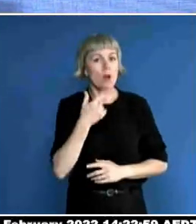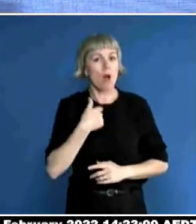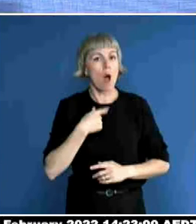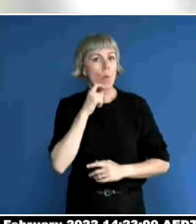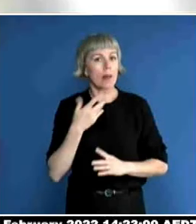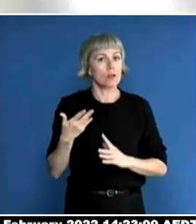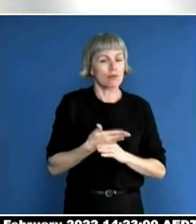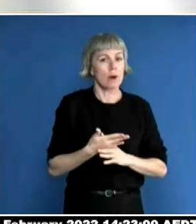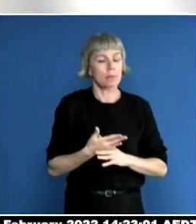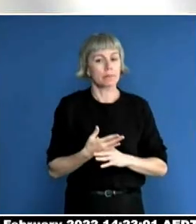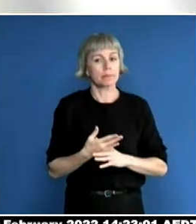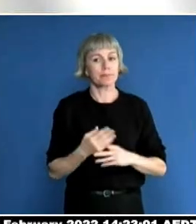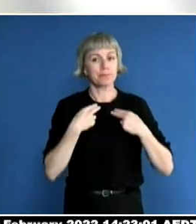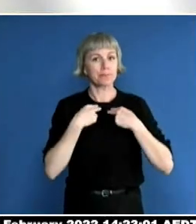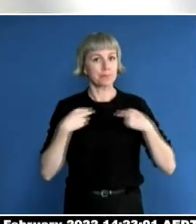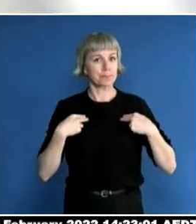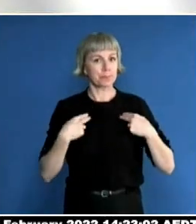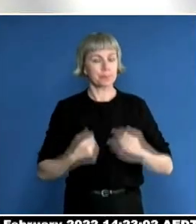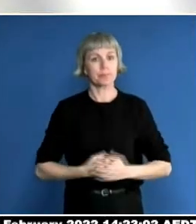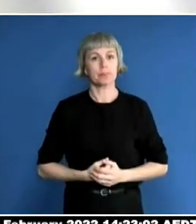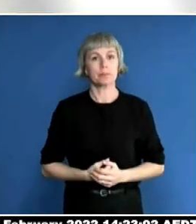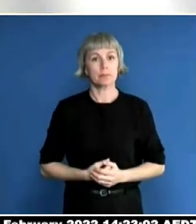Might I be heard? CHAIR: Yes, you may be heard.